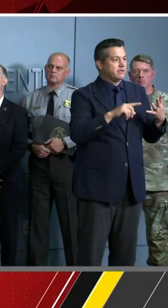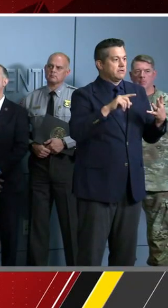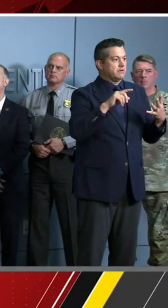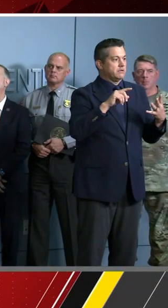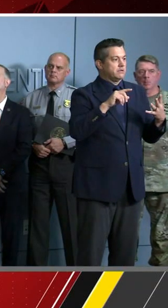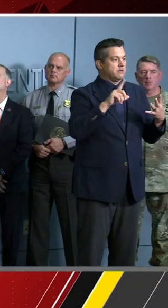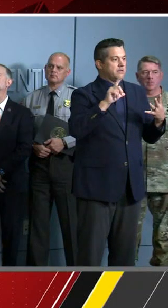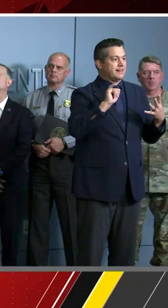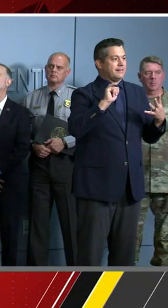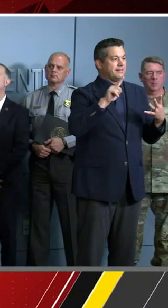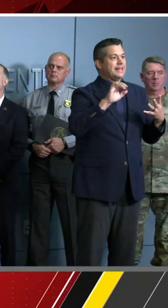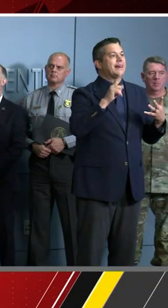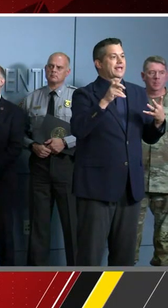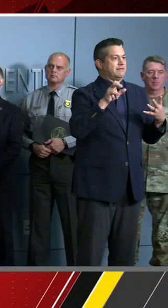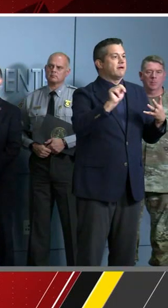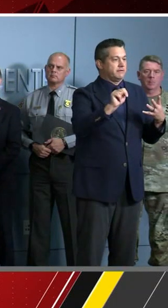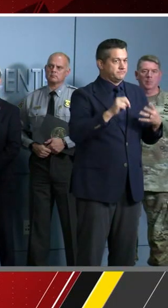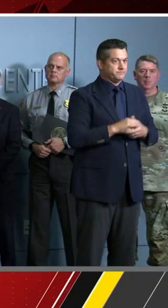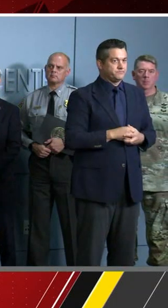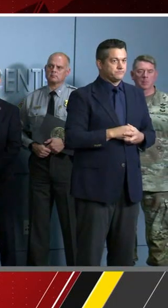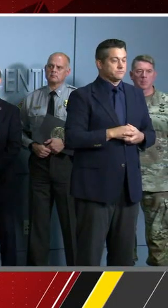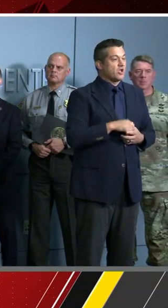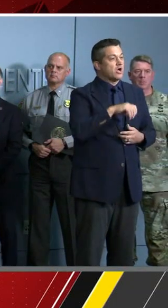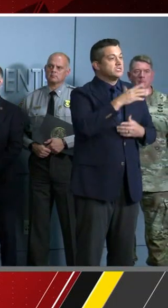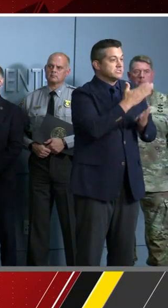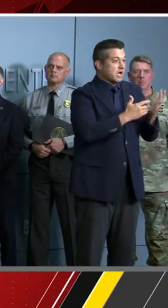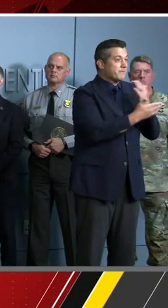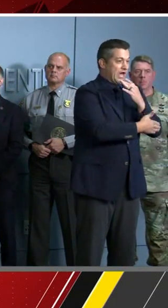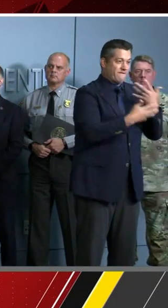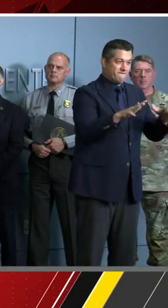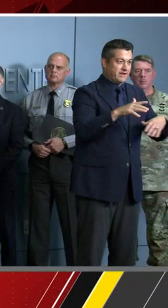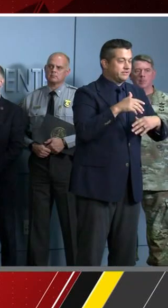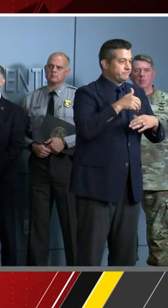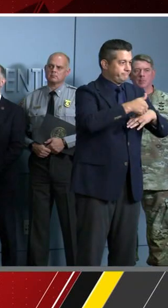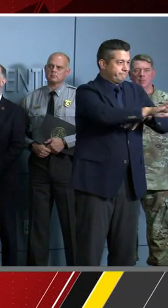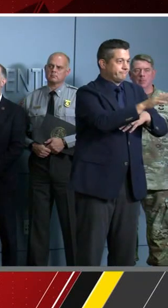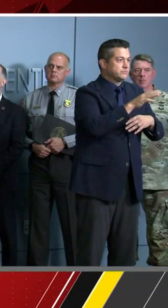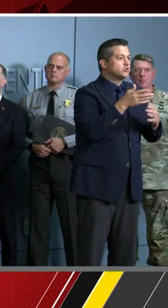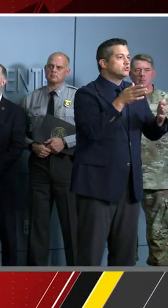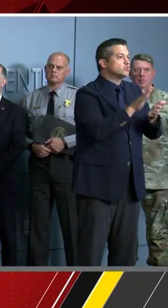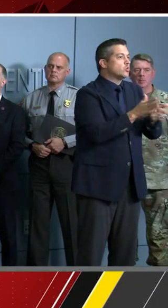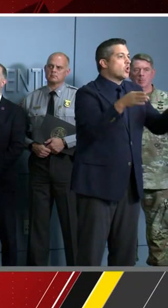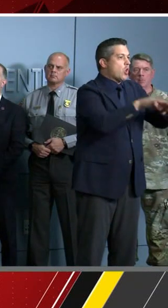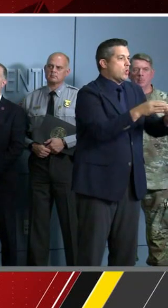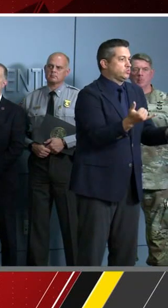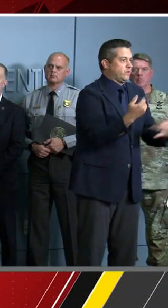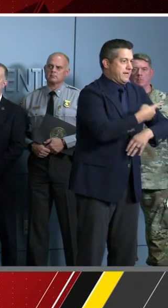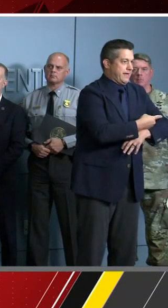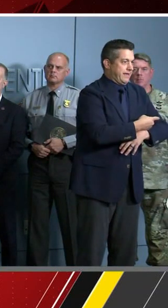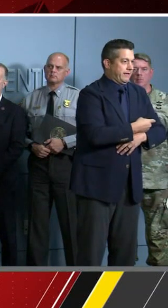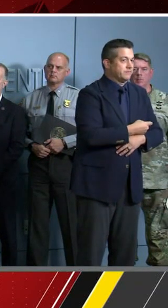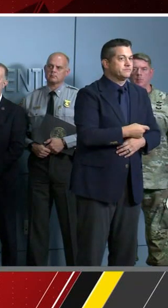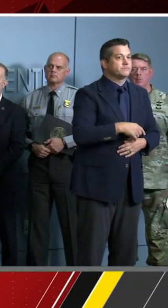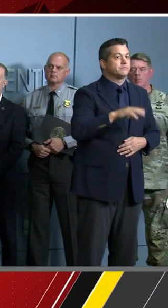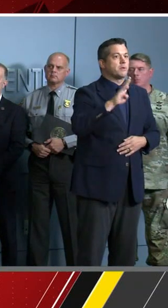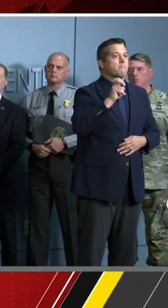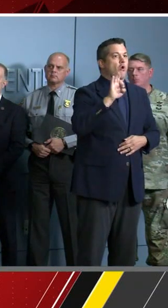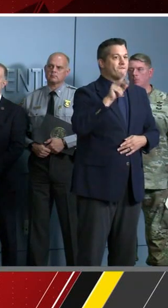Schools will or have already